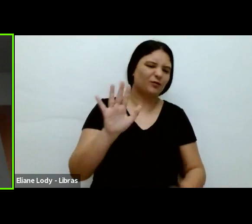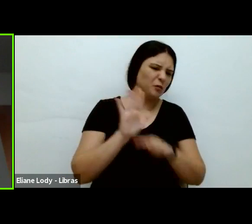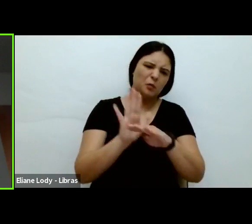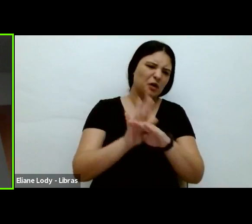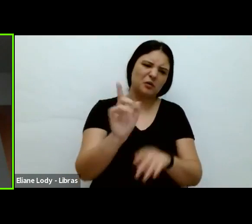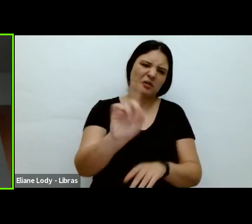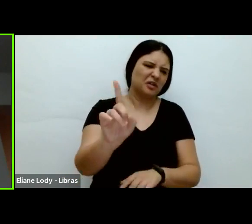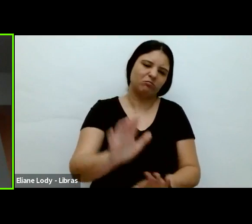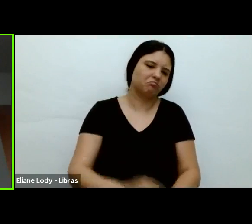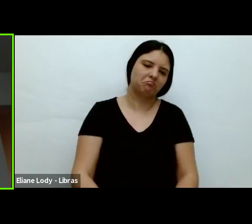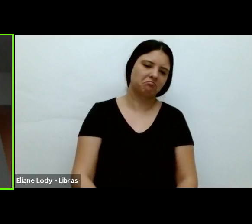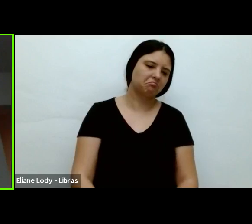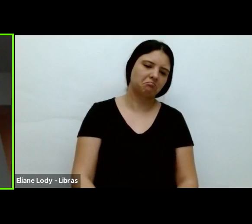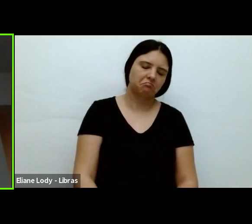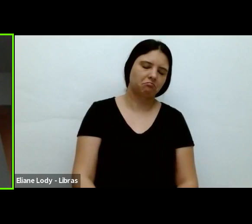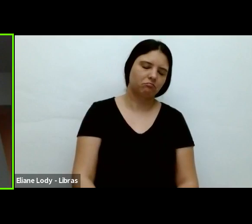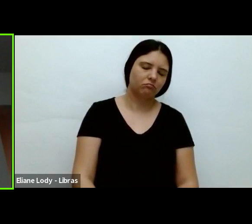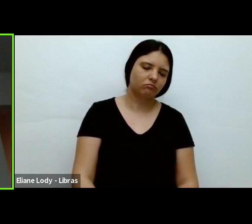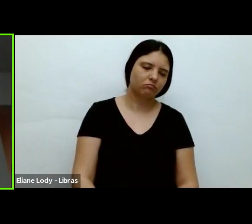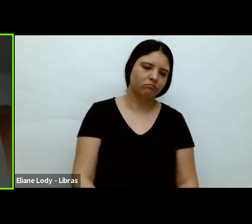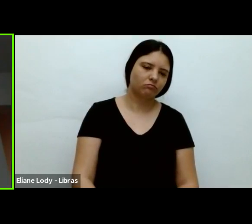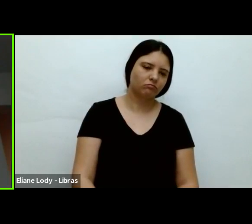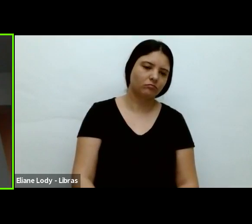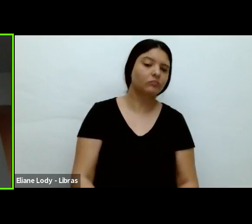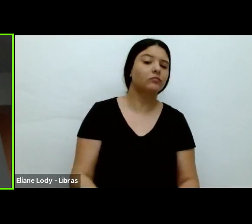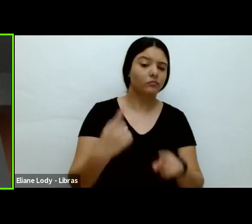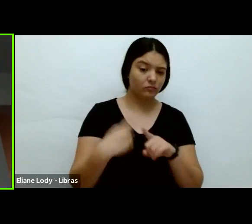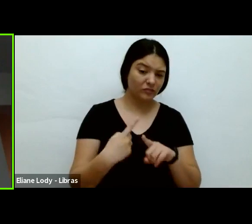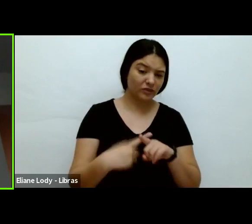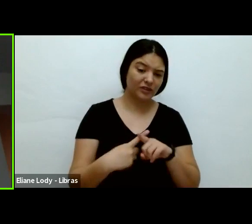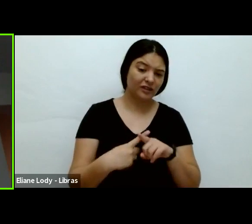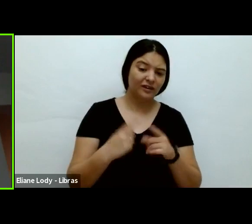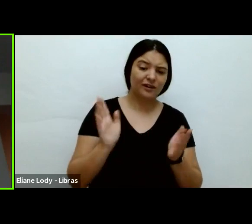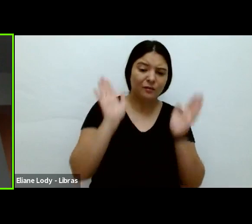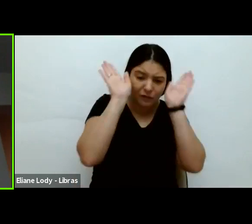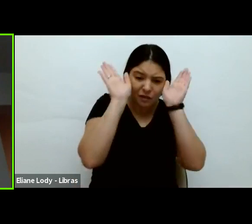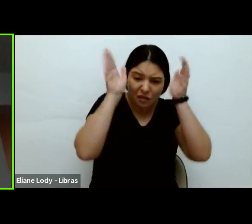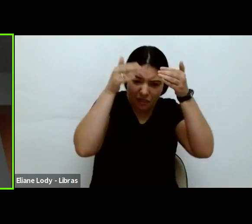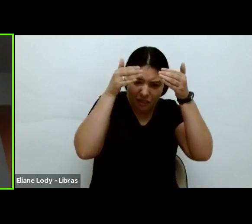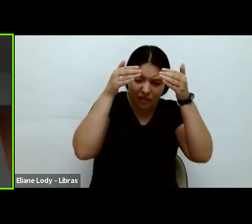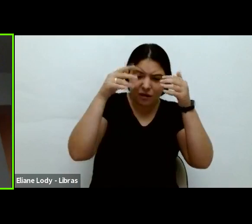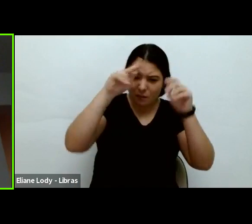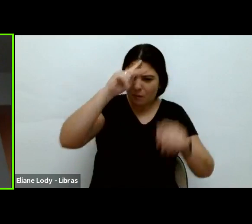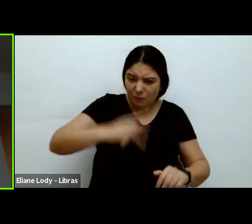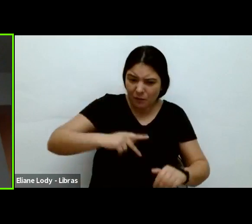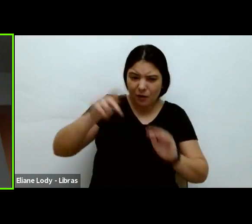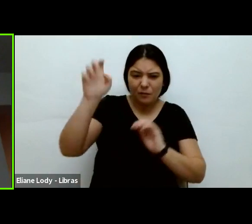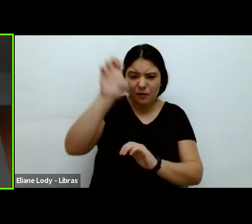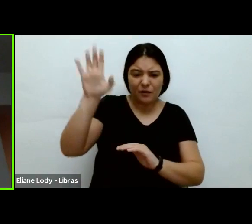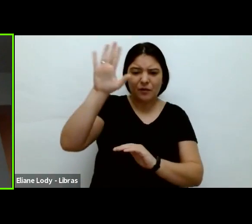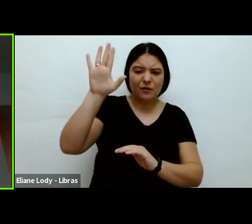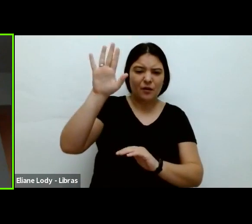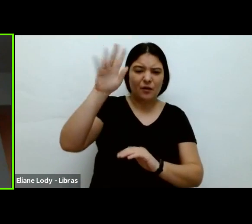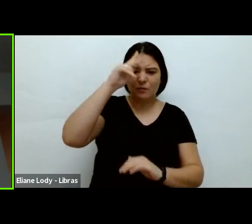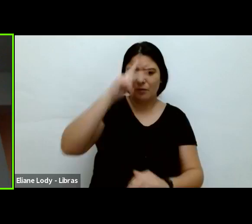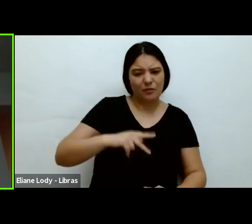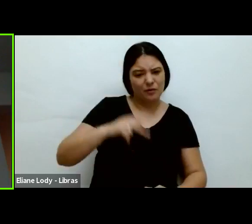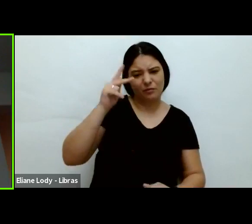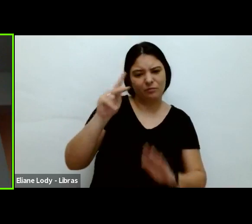tell very much. because because it was very good percent because it was very us centric view. steal our, it's not.